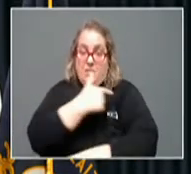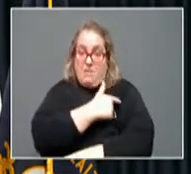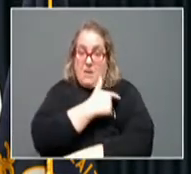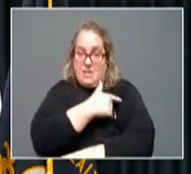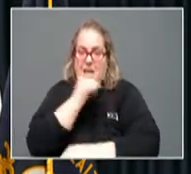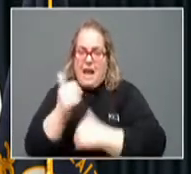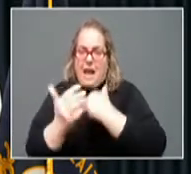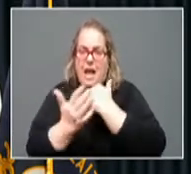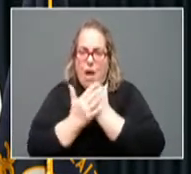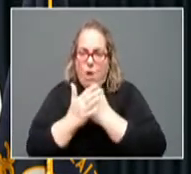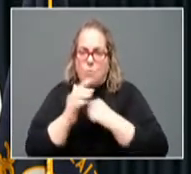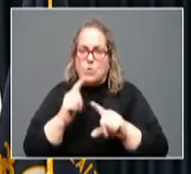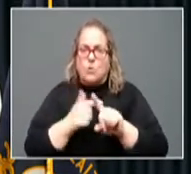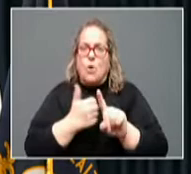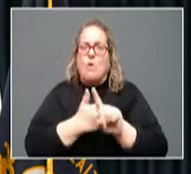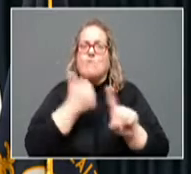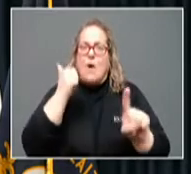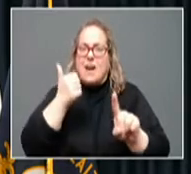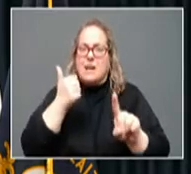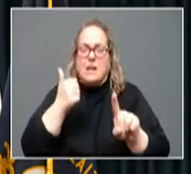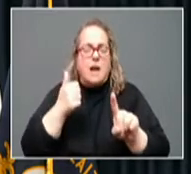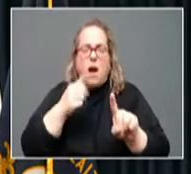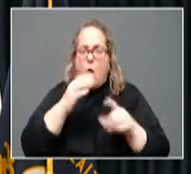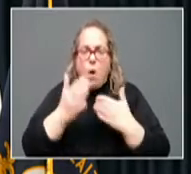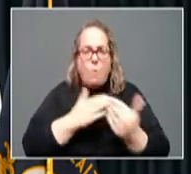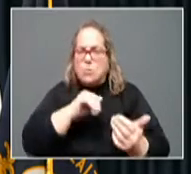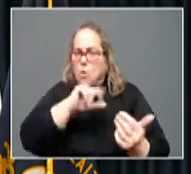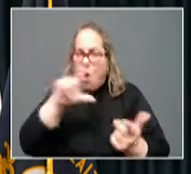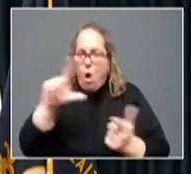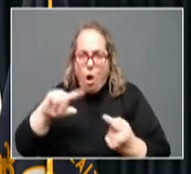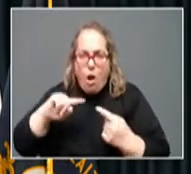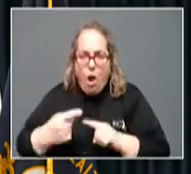virtually all of those harms and keep the mother and the unborn child safe